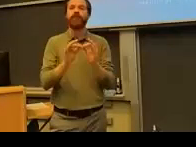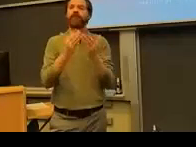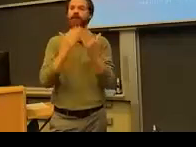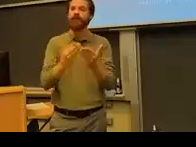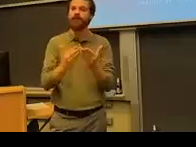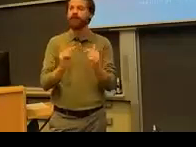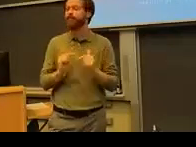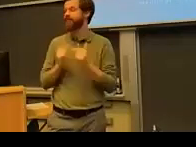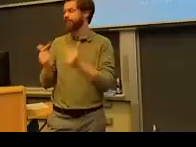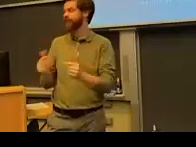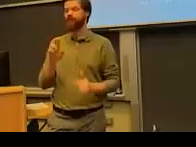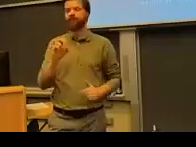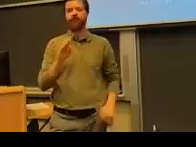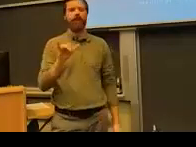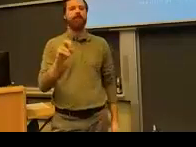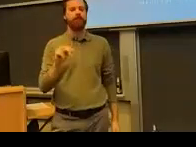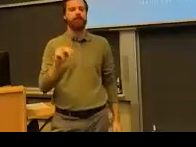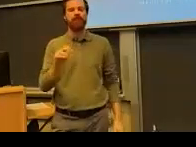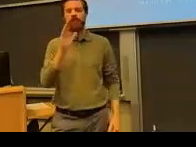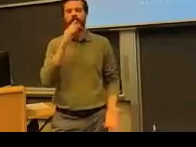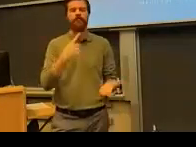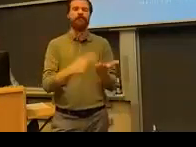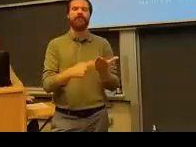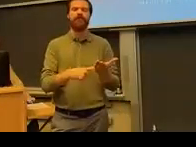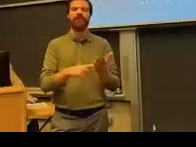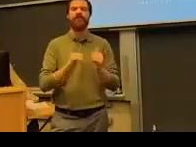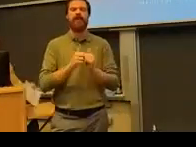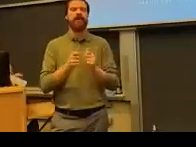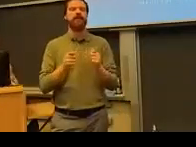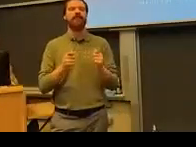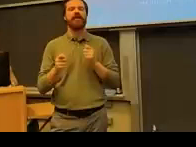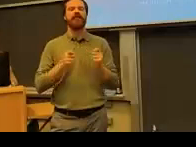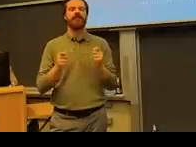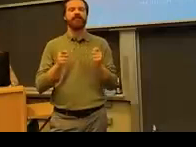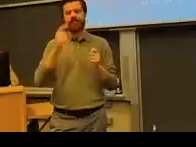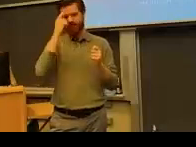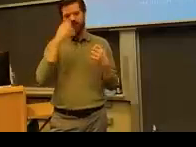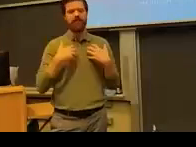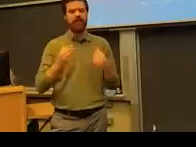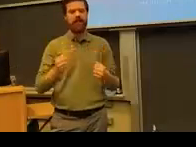and next I'll bring it to Robin um and she'll talk about managing mental health in medical